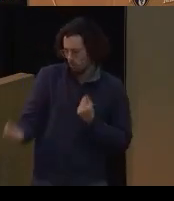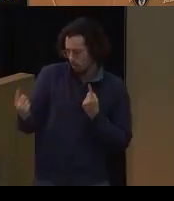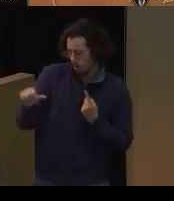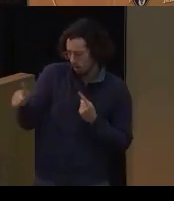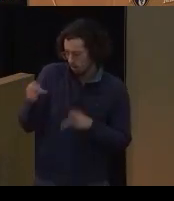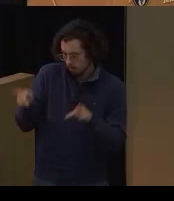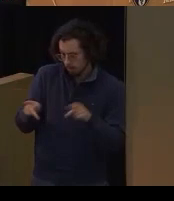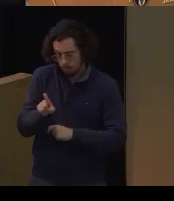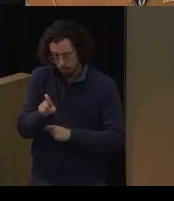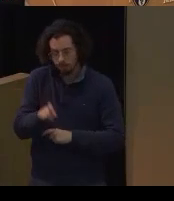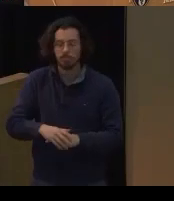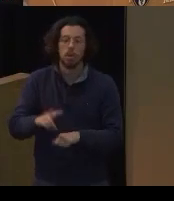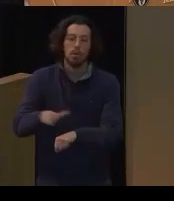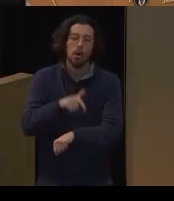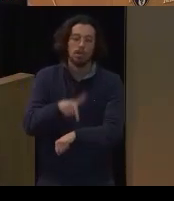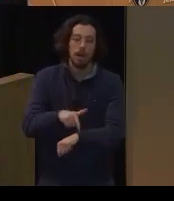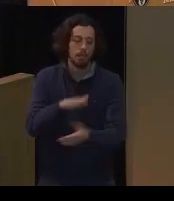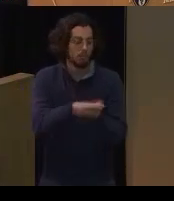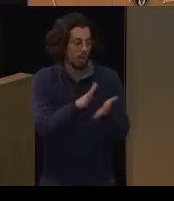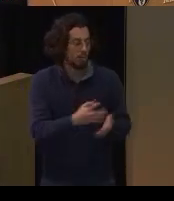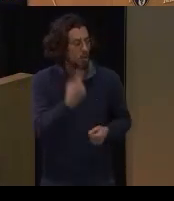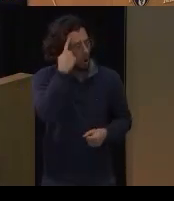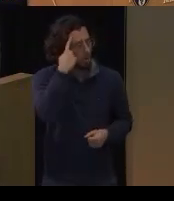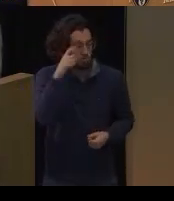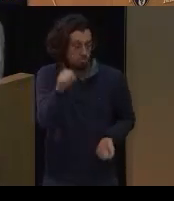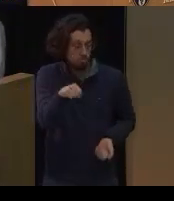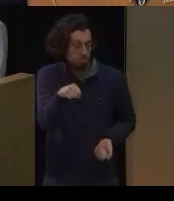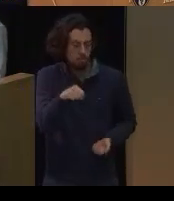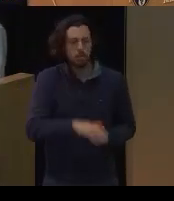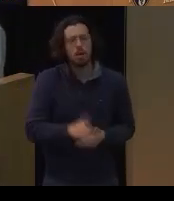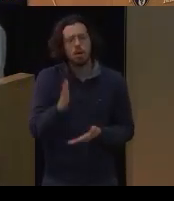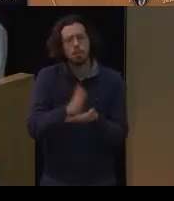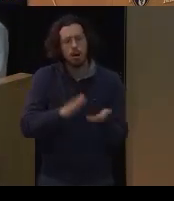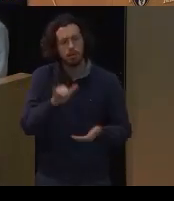Scholars have generally thought the answer to be yes and part of the reason is that fiction tends